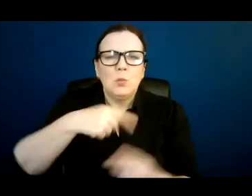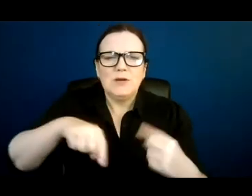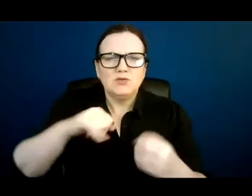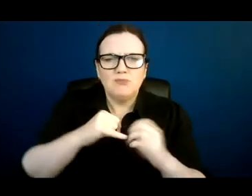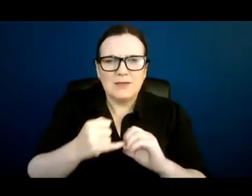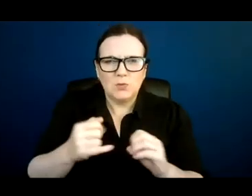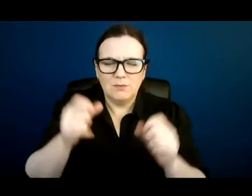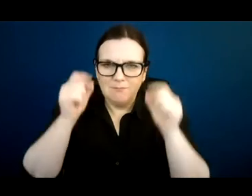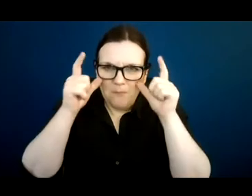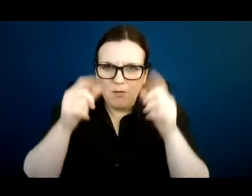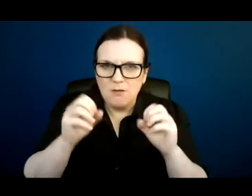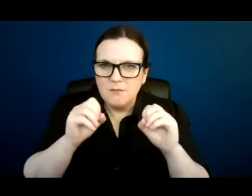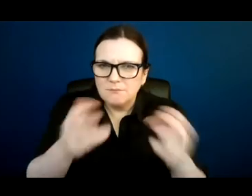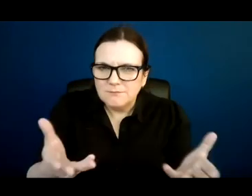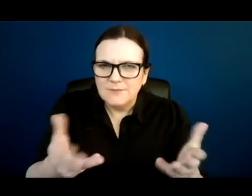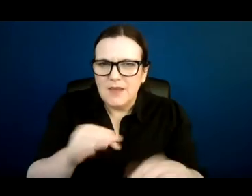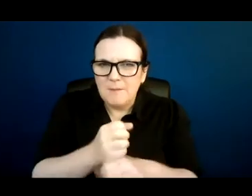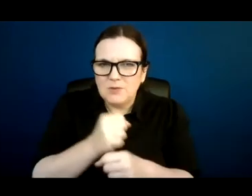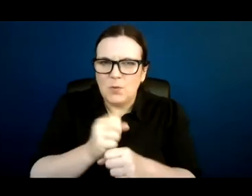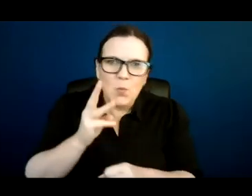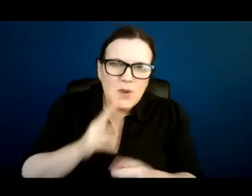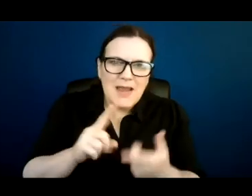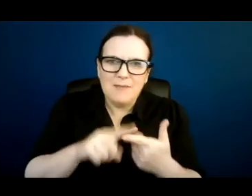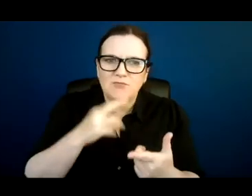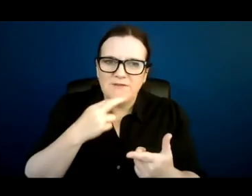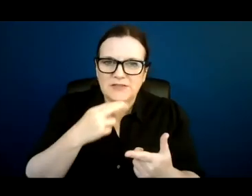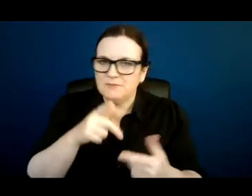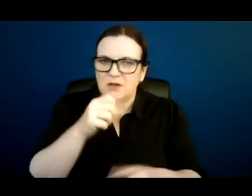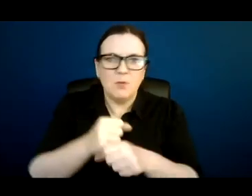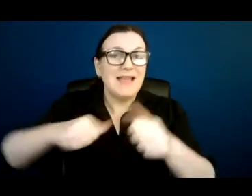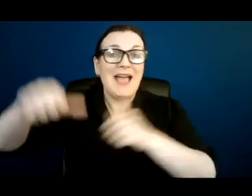preferences of our wards. That's only adult wards. Minors are in a different category.